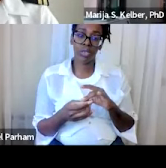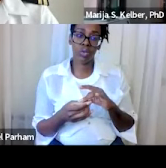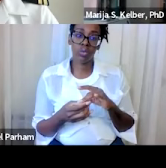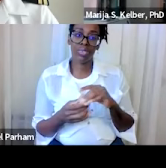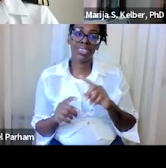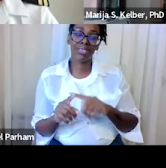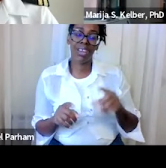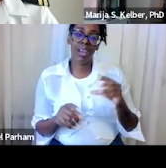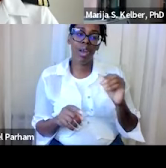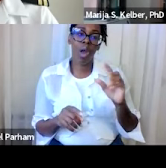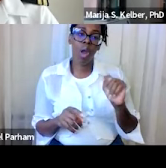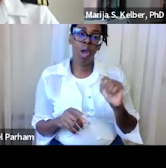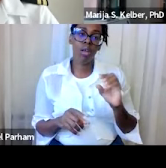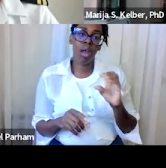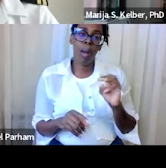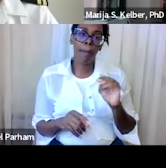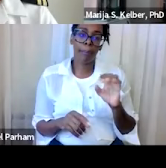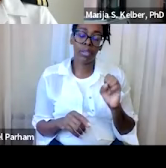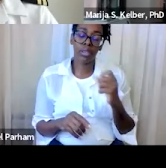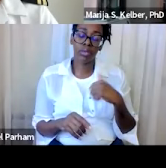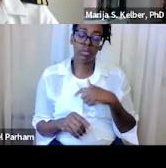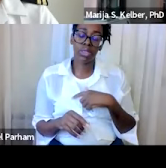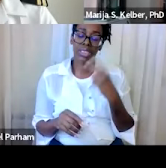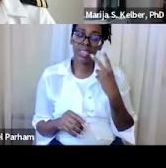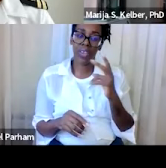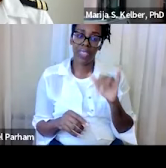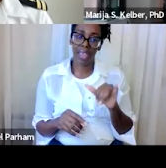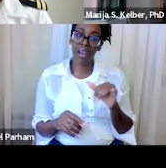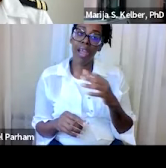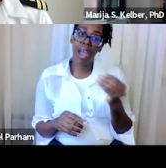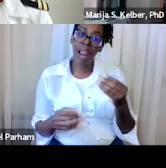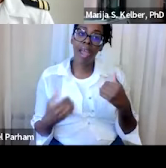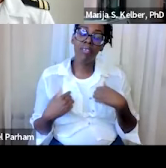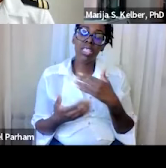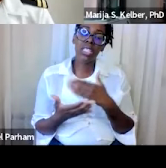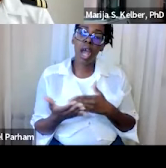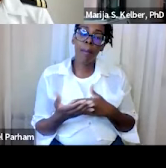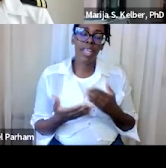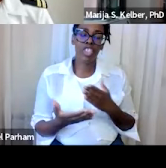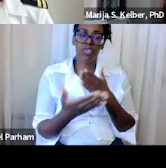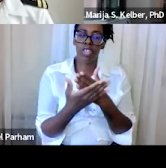and there are some interventions that can be helpful with these populations. And in this case,